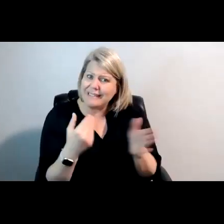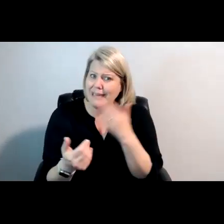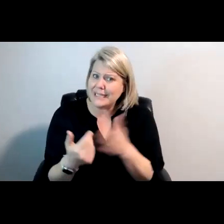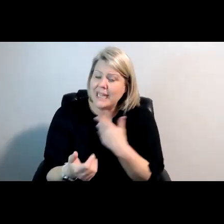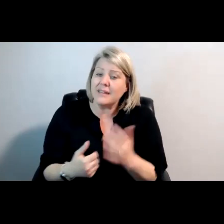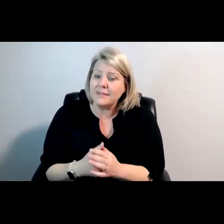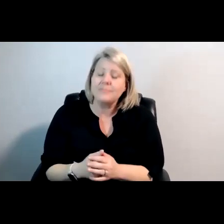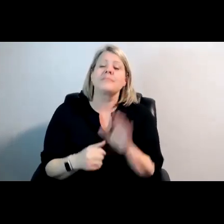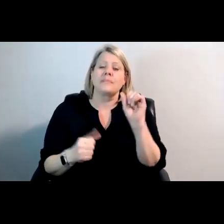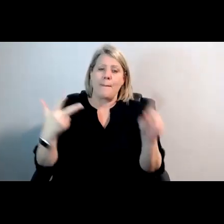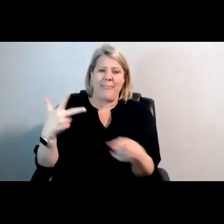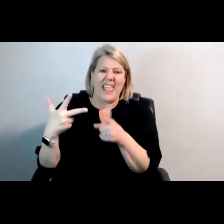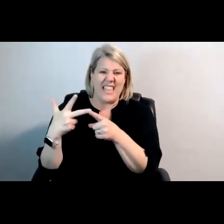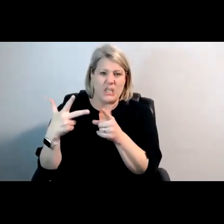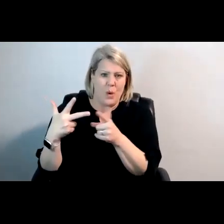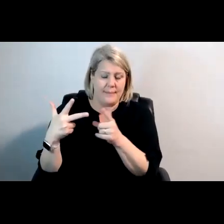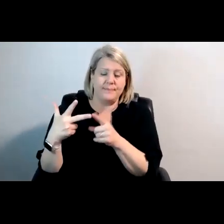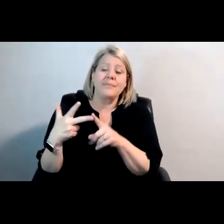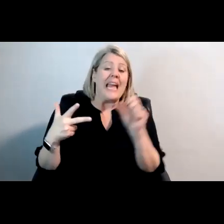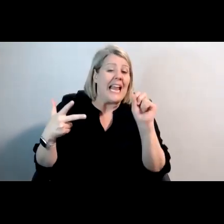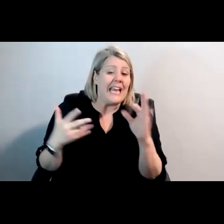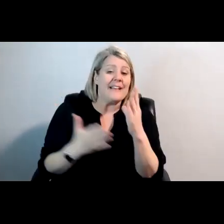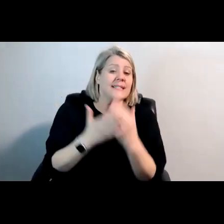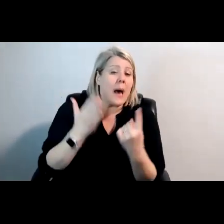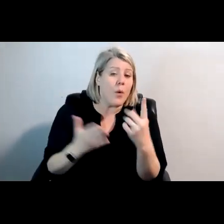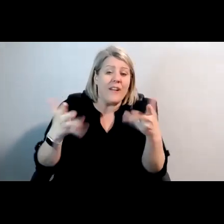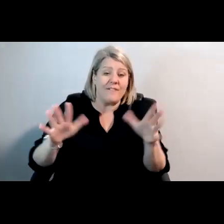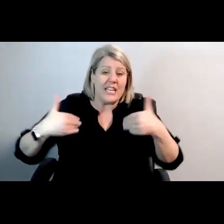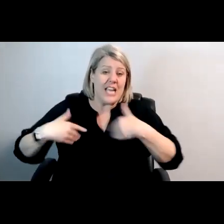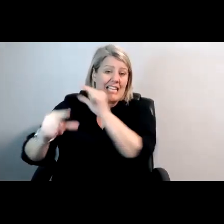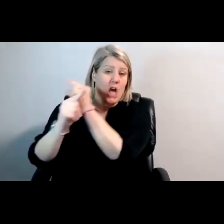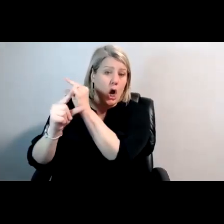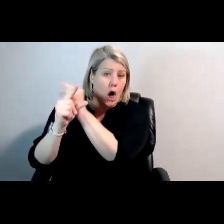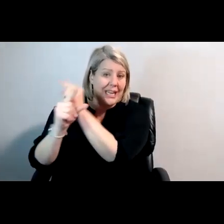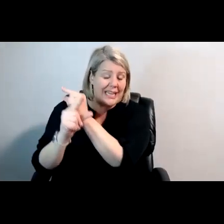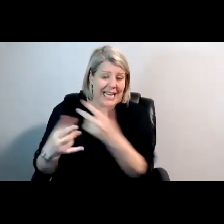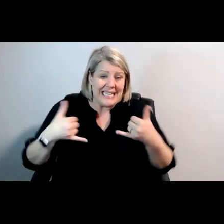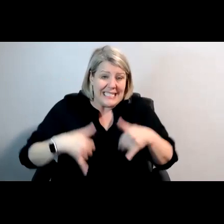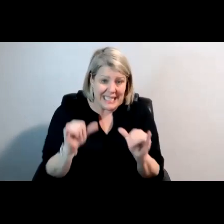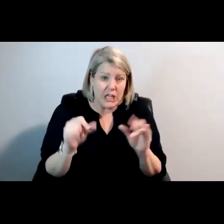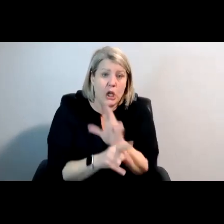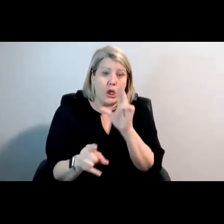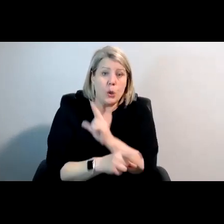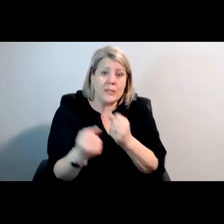[Tina] Next question is, if someone has a guardian, are we still going through the supported decision-making process?